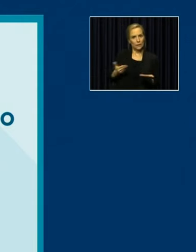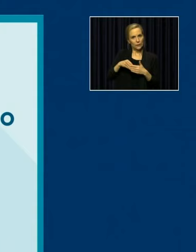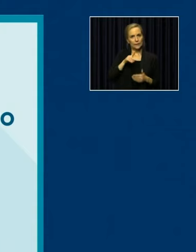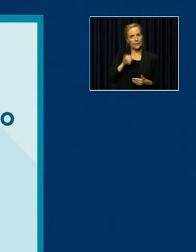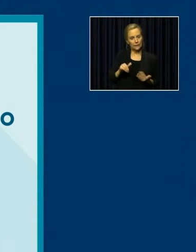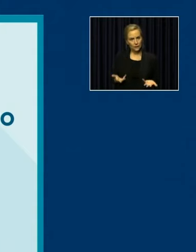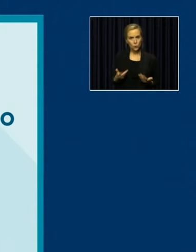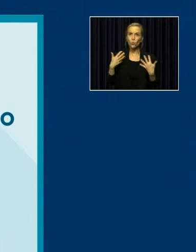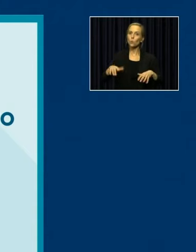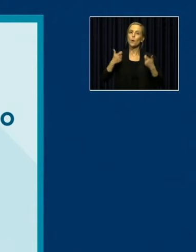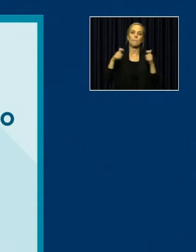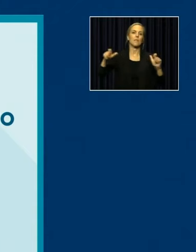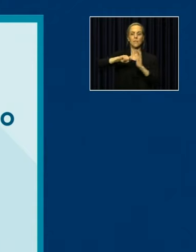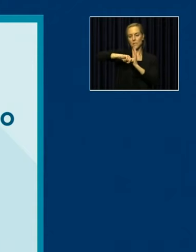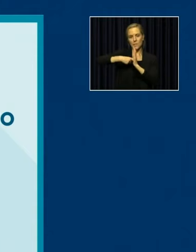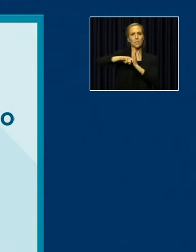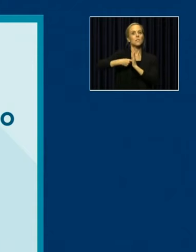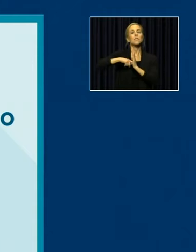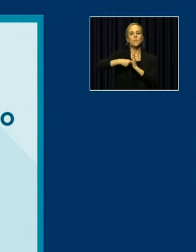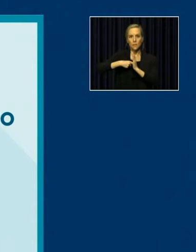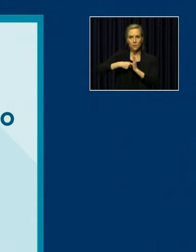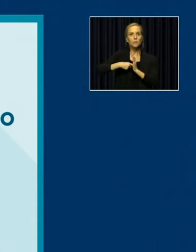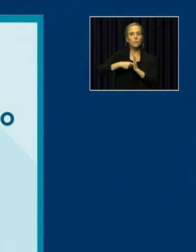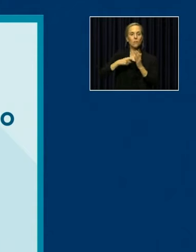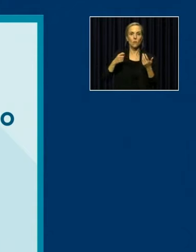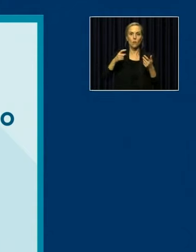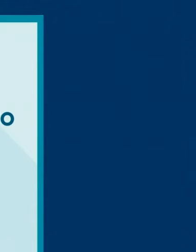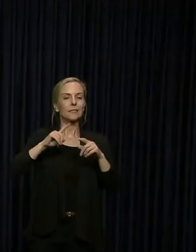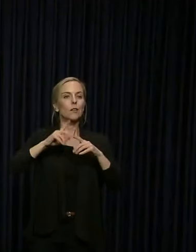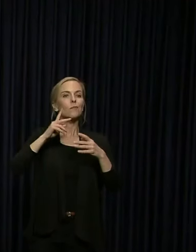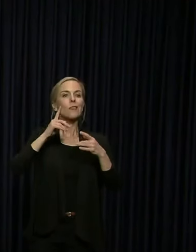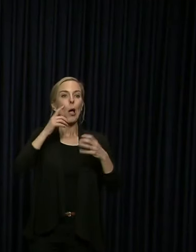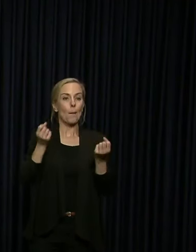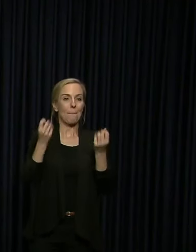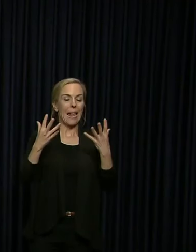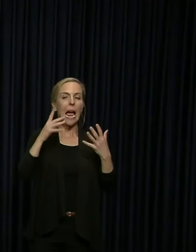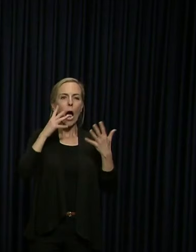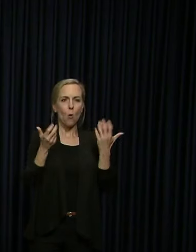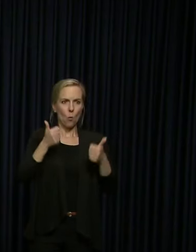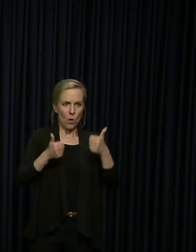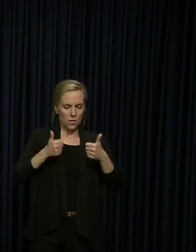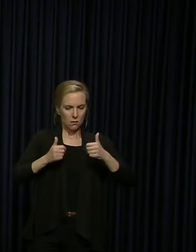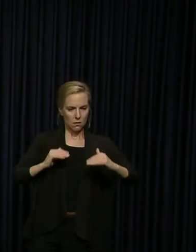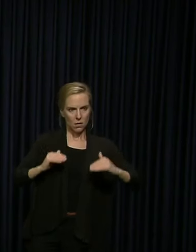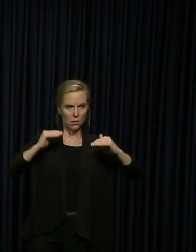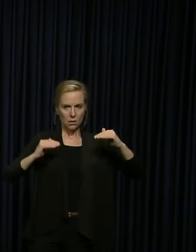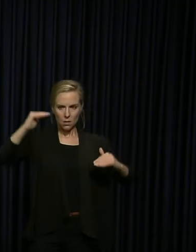COULD ON MY WAY FROM THE MANSION OVER HERE TO THE CAPITOL.